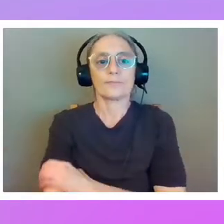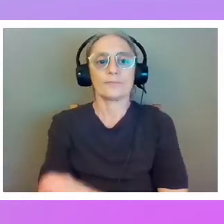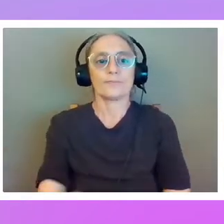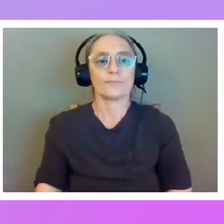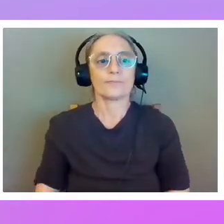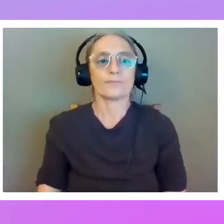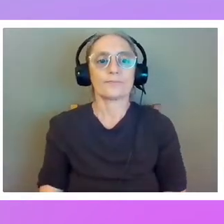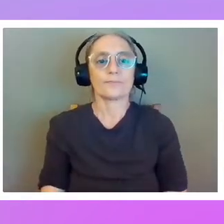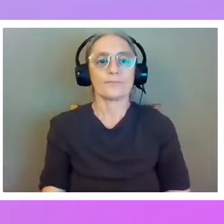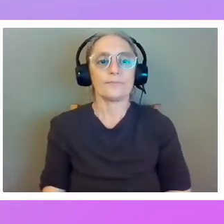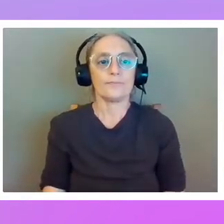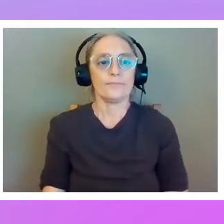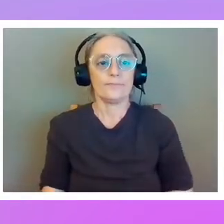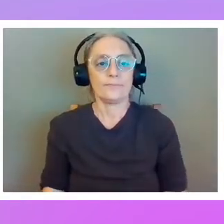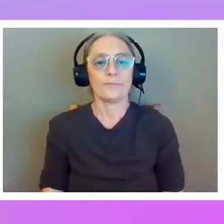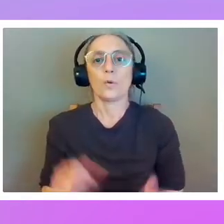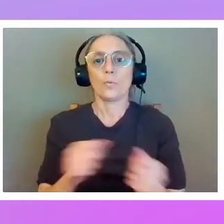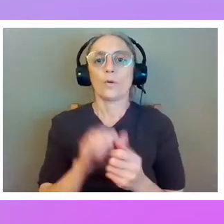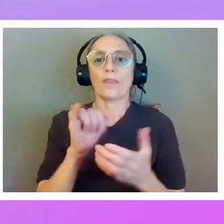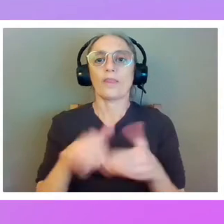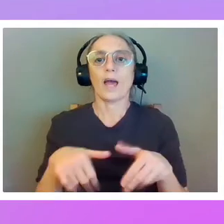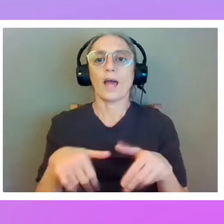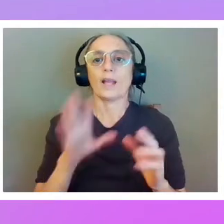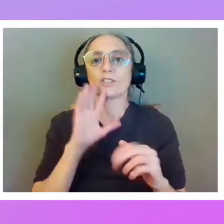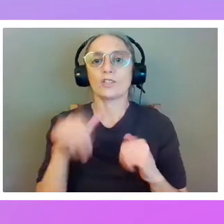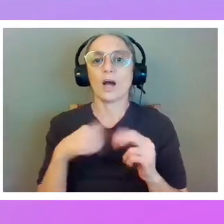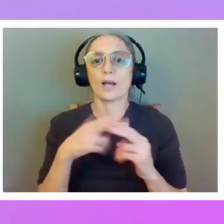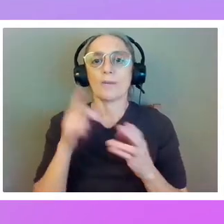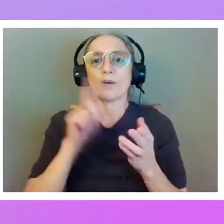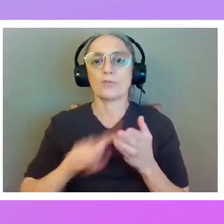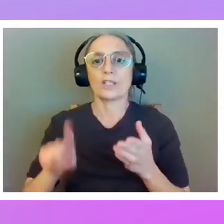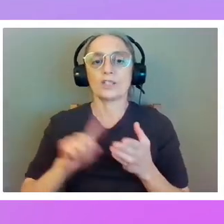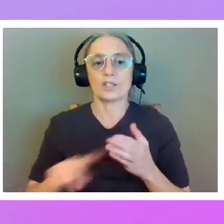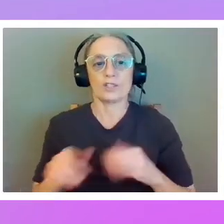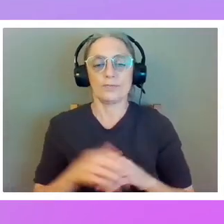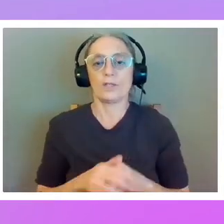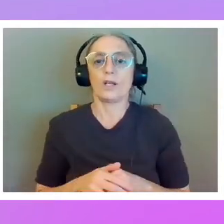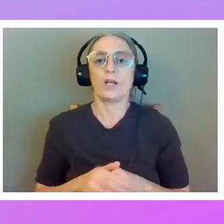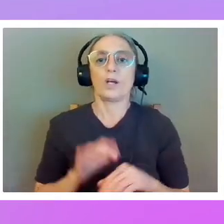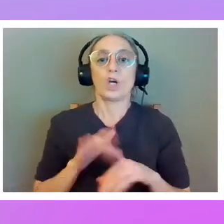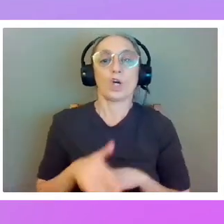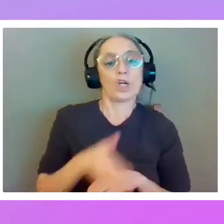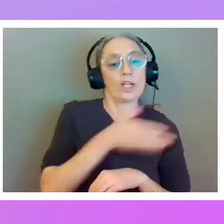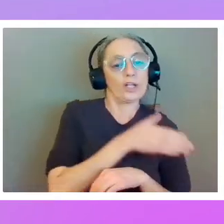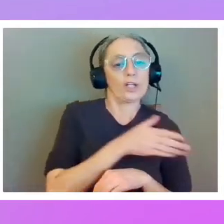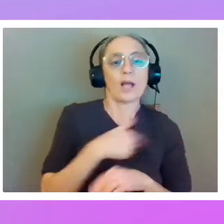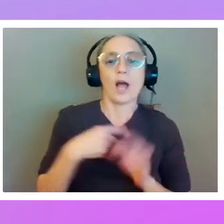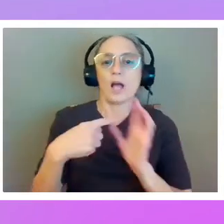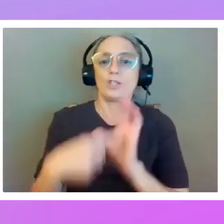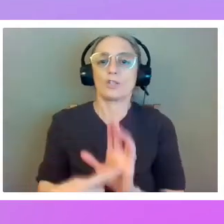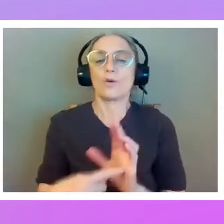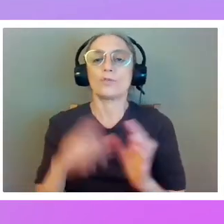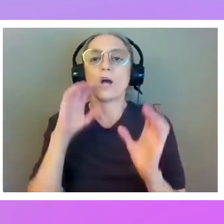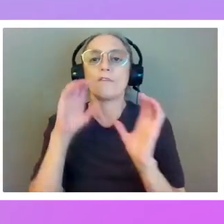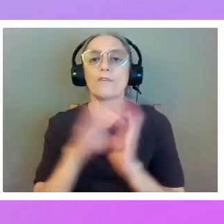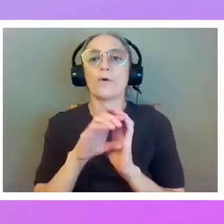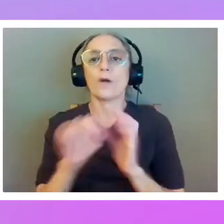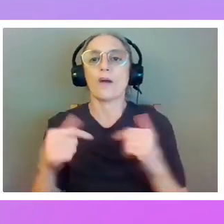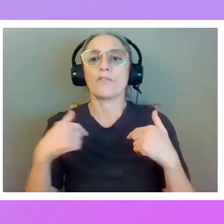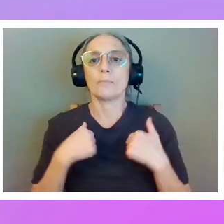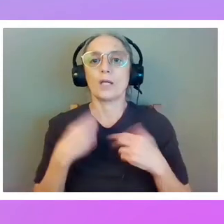With that, let's talk about research. Earlier, I showed you a photo of me wearing my electric arms.